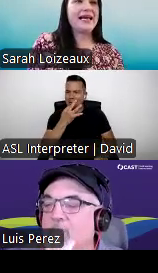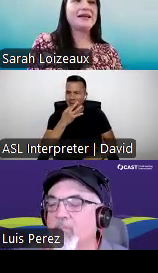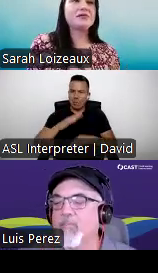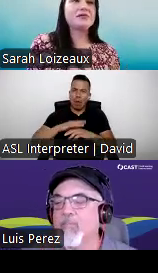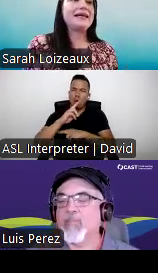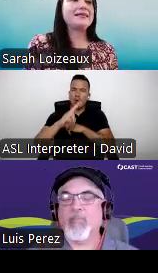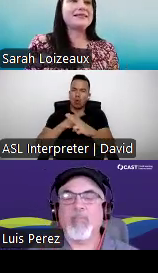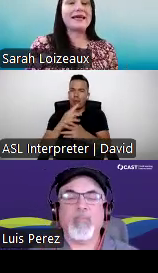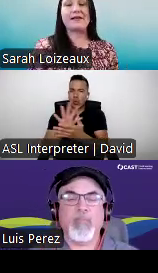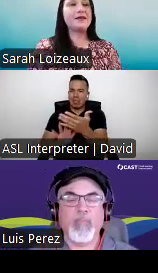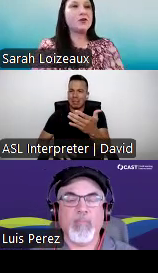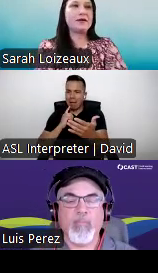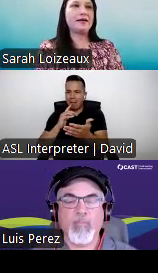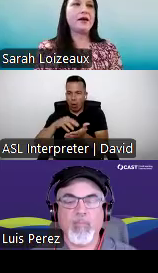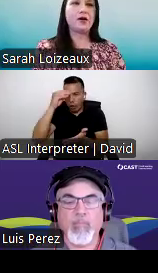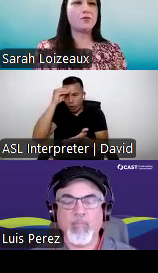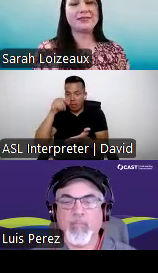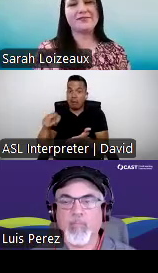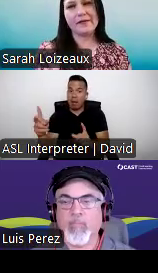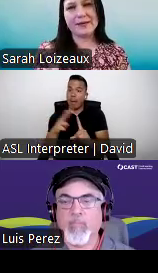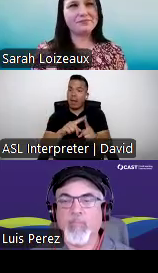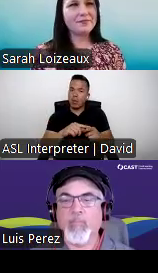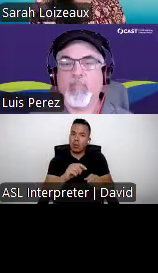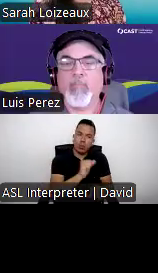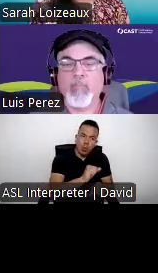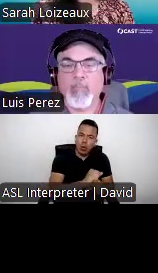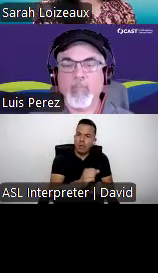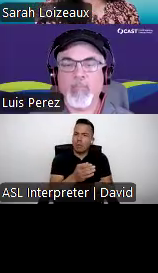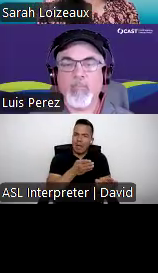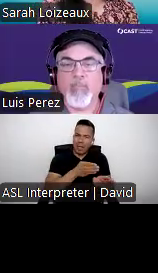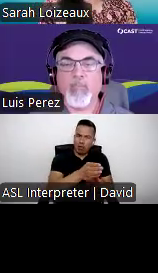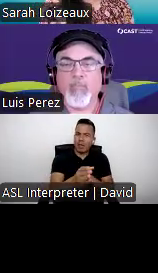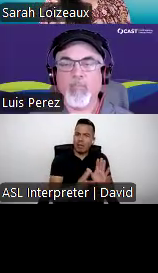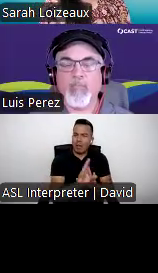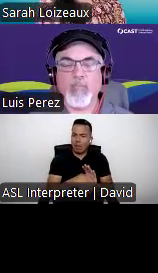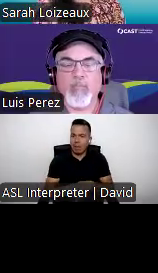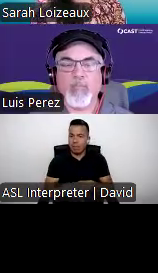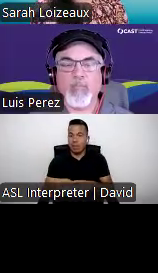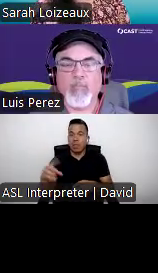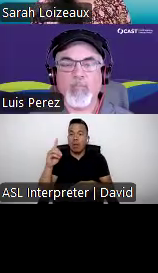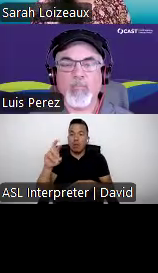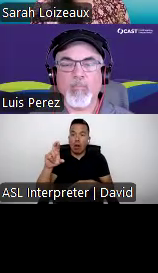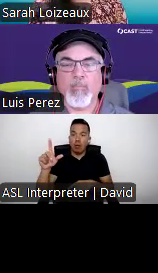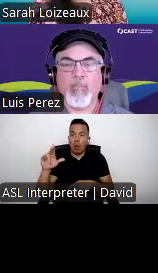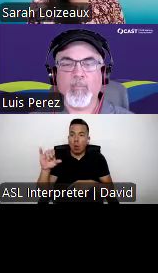and apply it into the area of career and workforce development. Dr. Luis Perez with CAST, as the